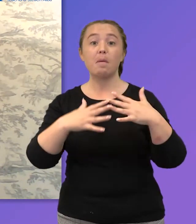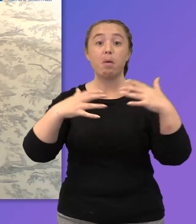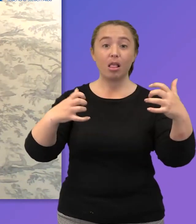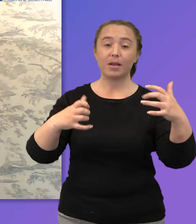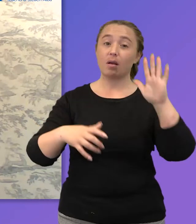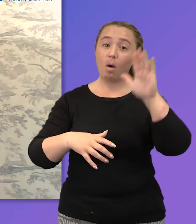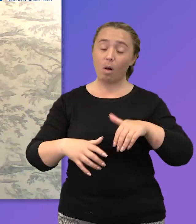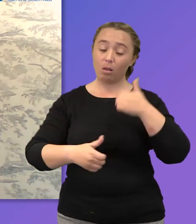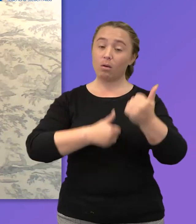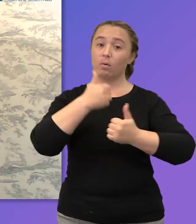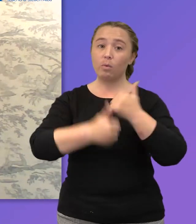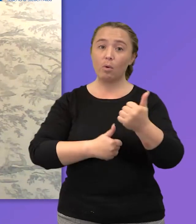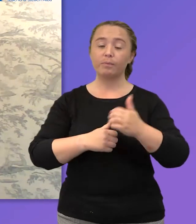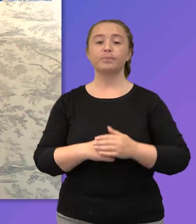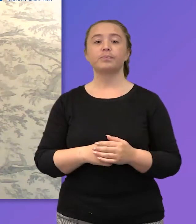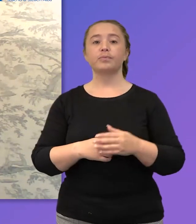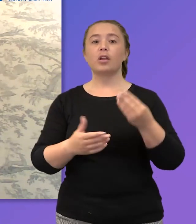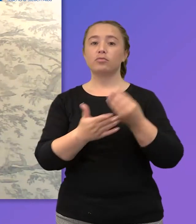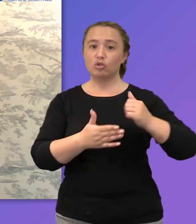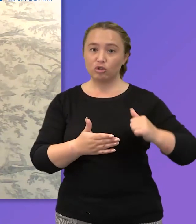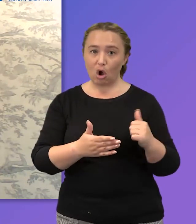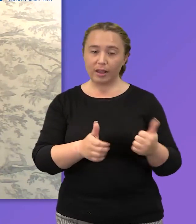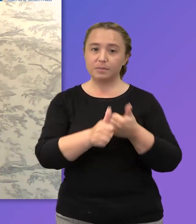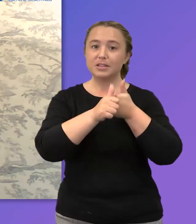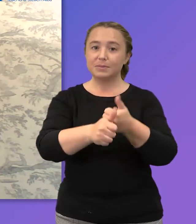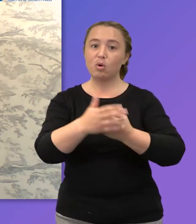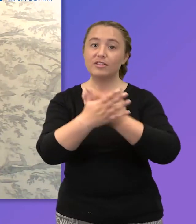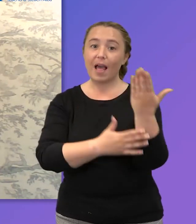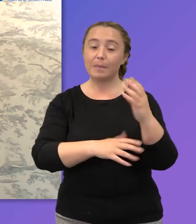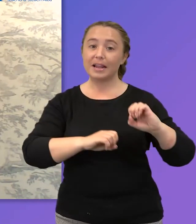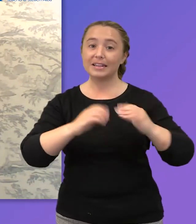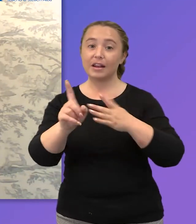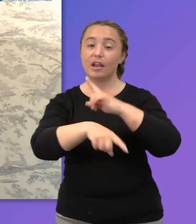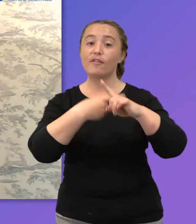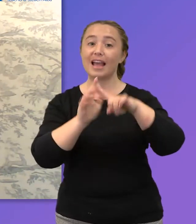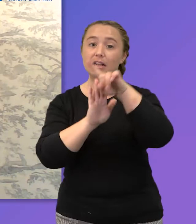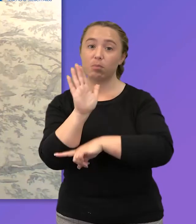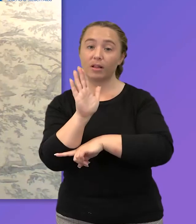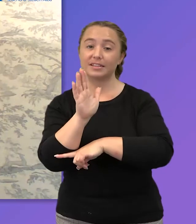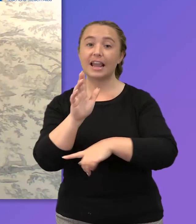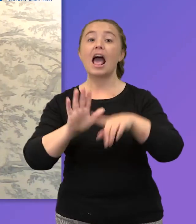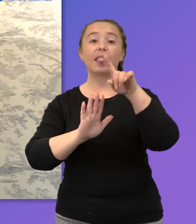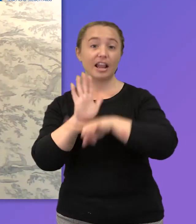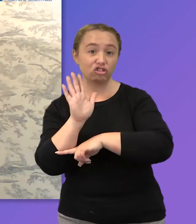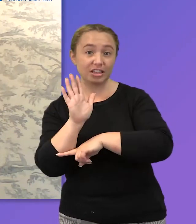parliament. The organisation has played its part in supporting the development and delivery of tax policy and legislation and tax forecasting.